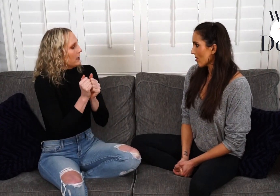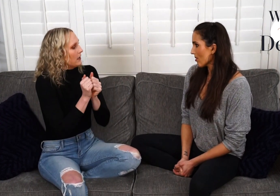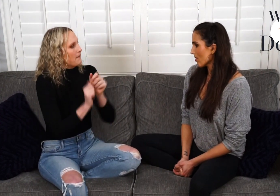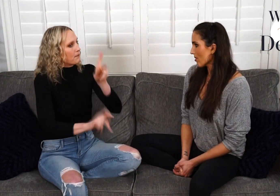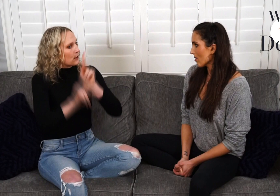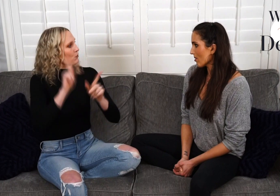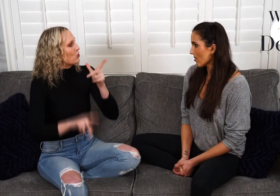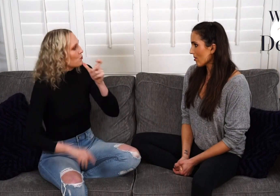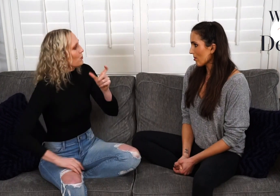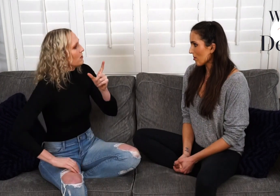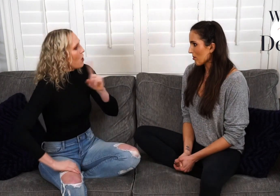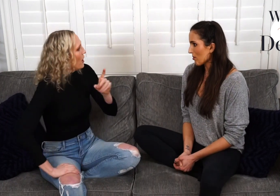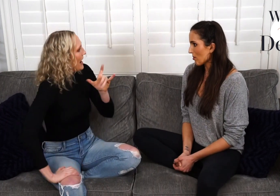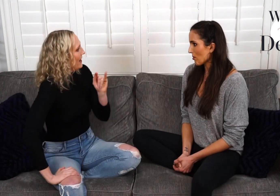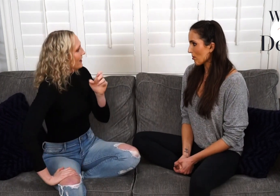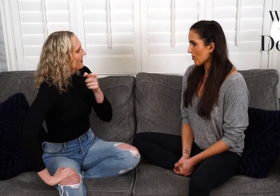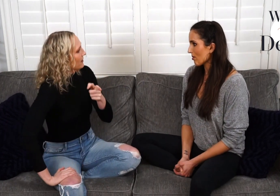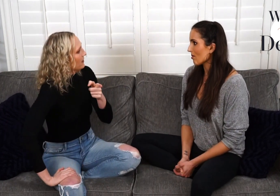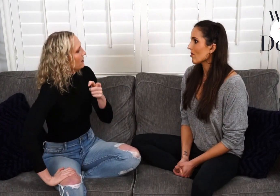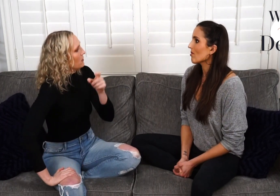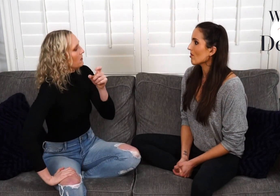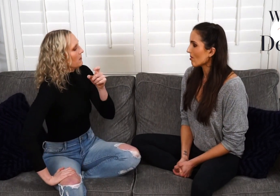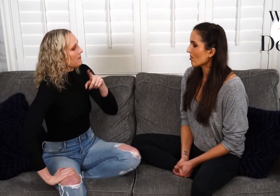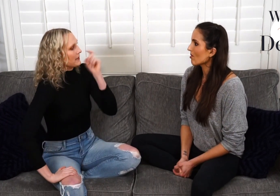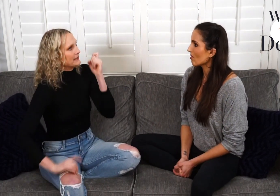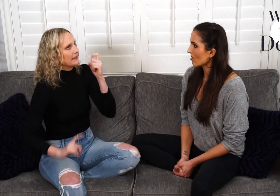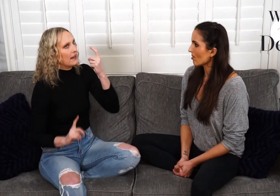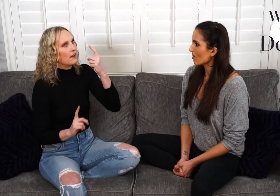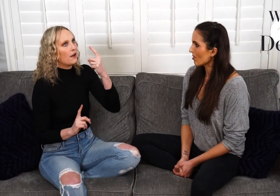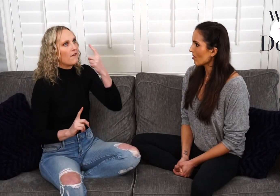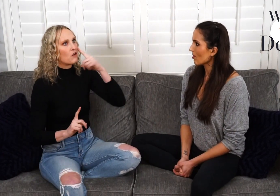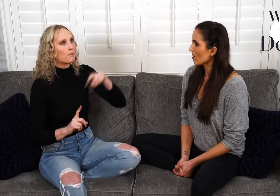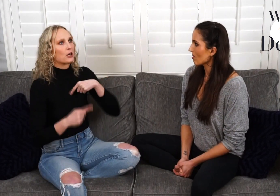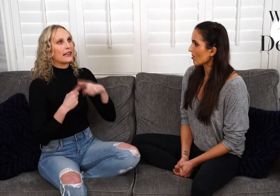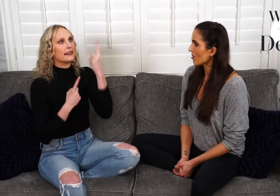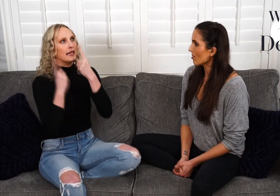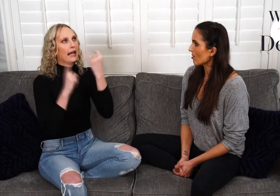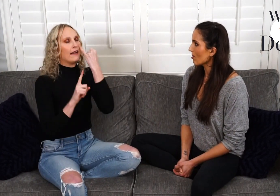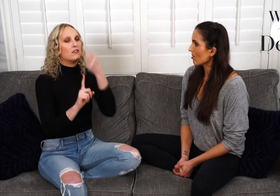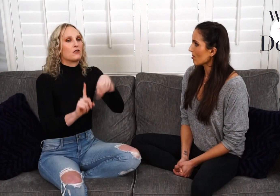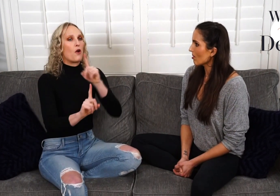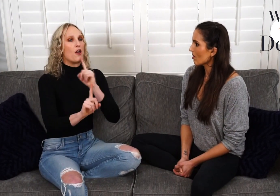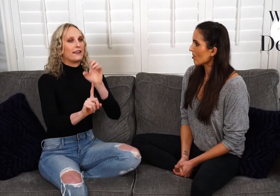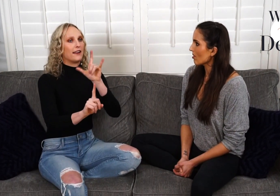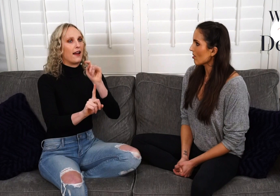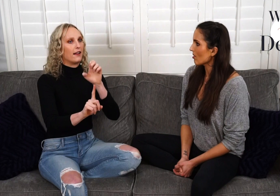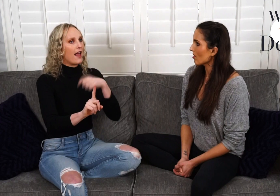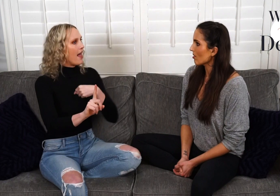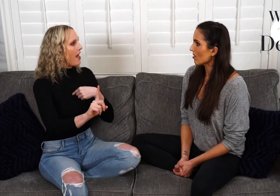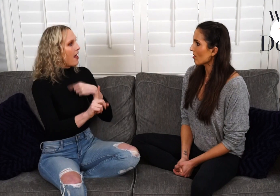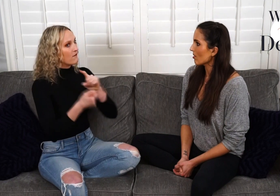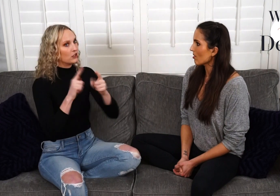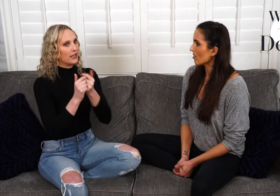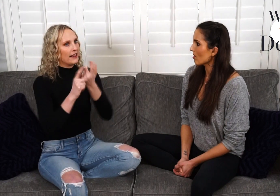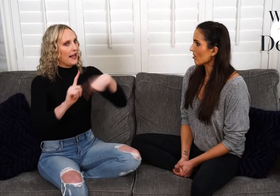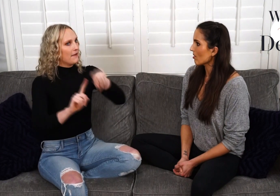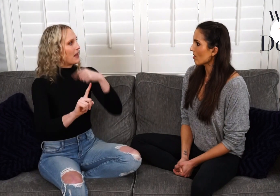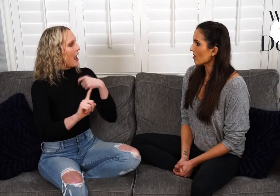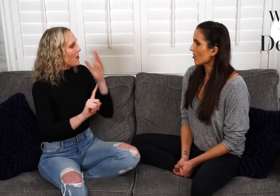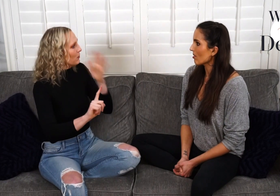with people who were considered an elite because for me I was thinking okay. Well if there are the Elite group and I'm friends with them.